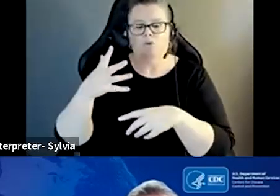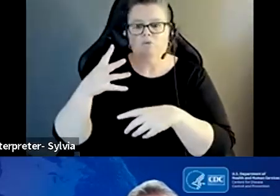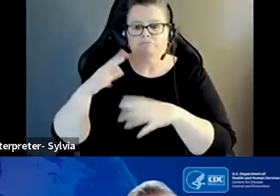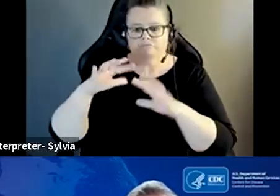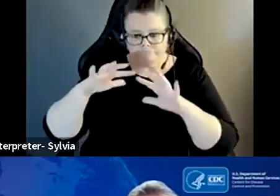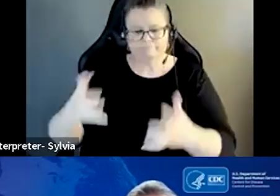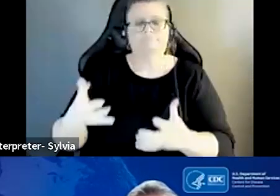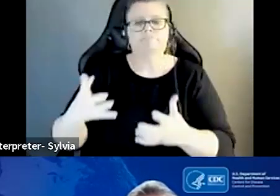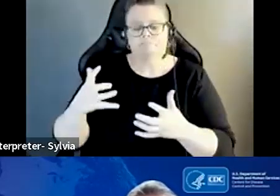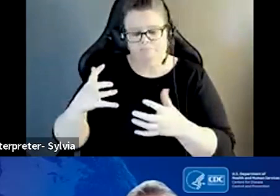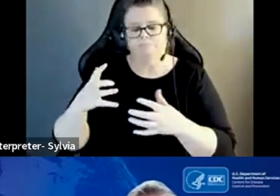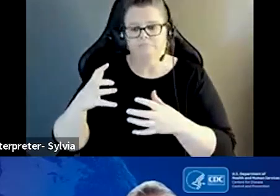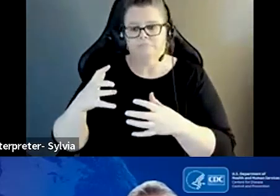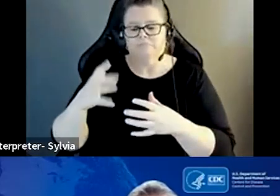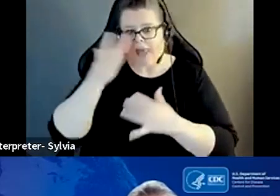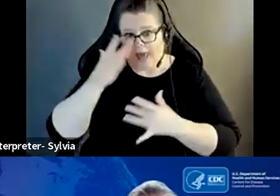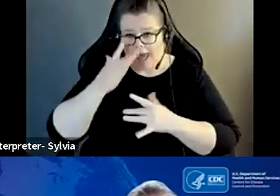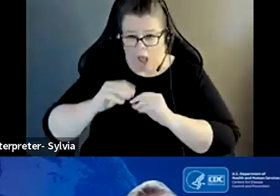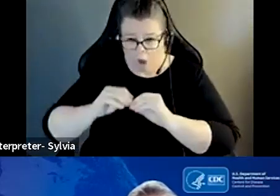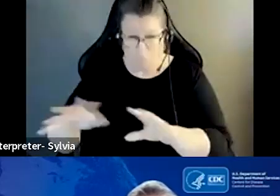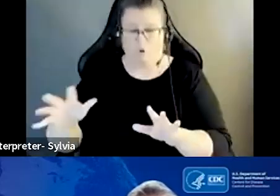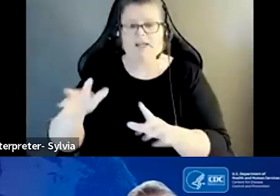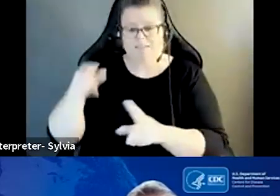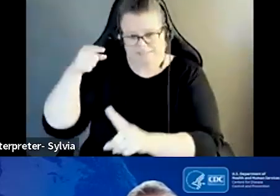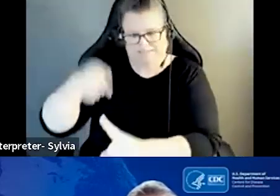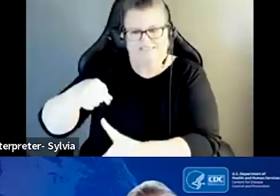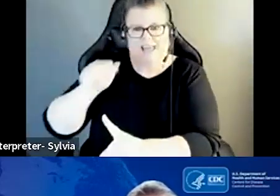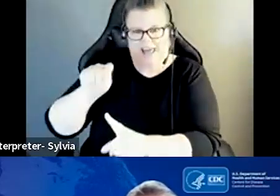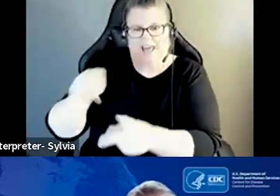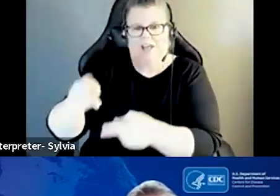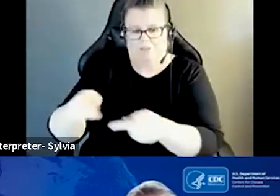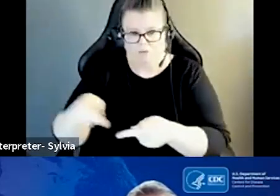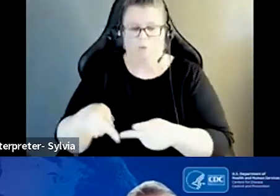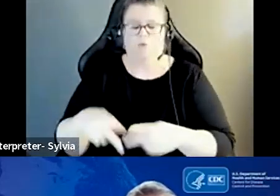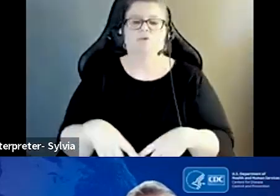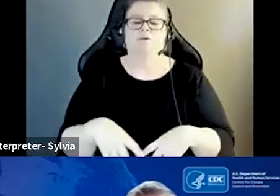and domestics preparedness. Strengthening and modernizing these core capabilities provides